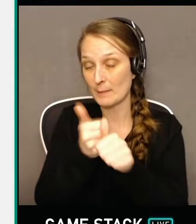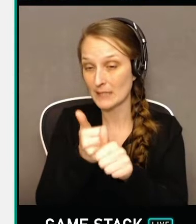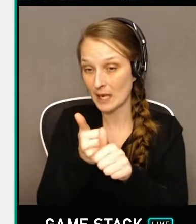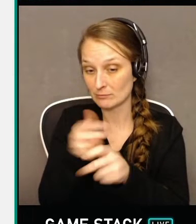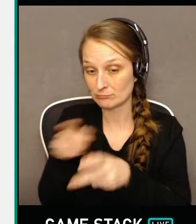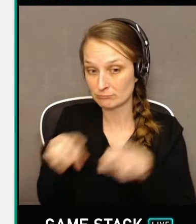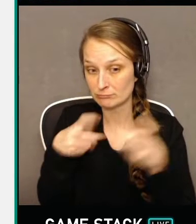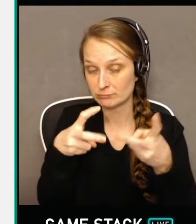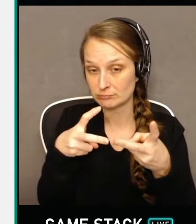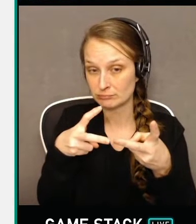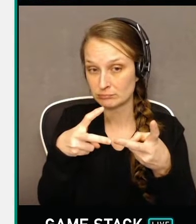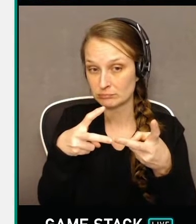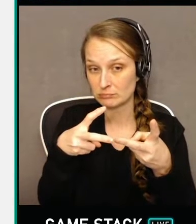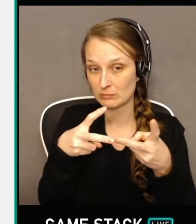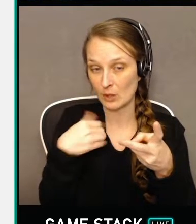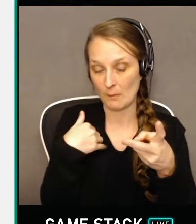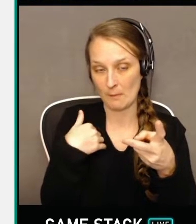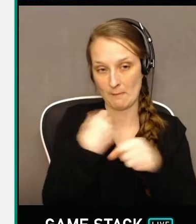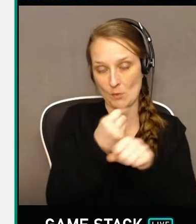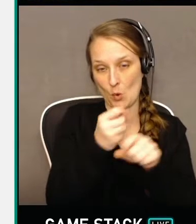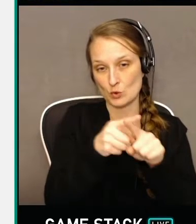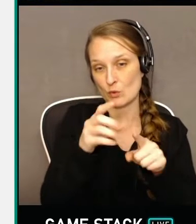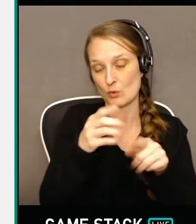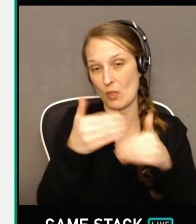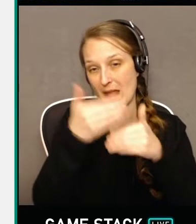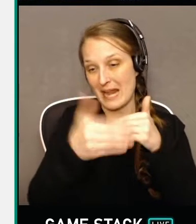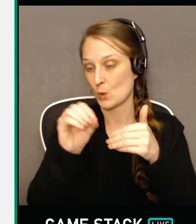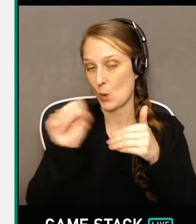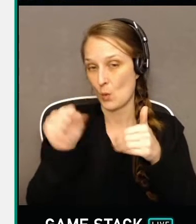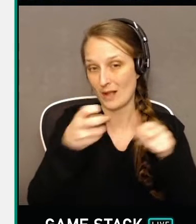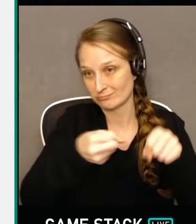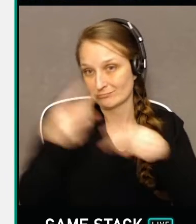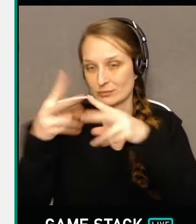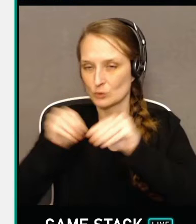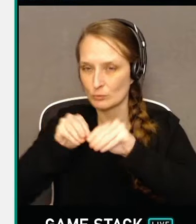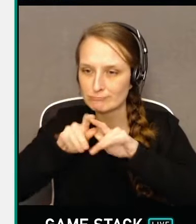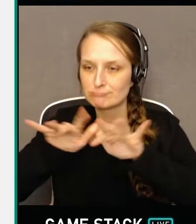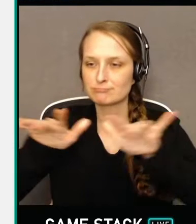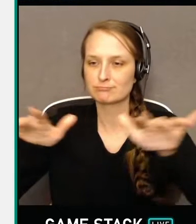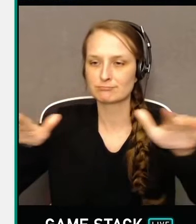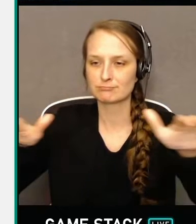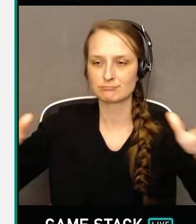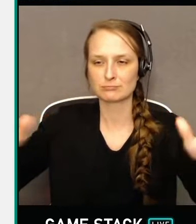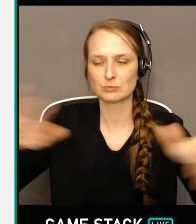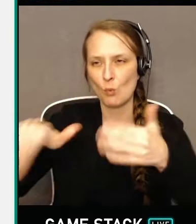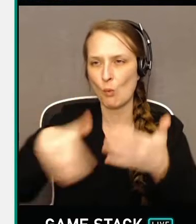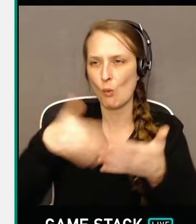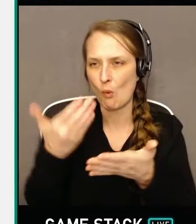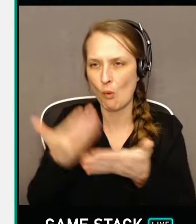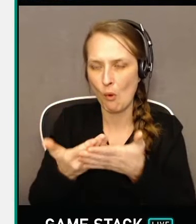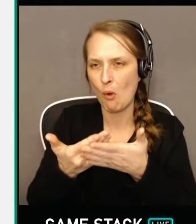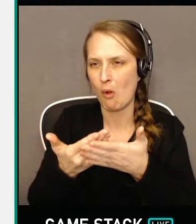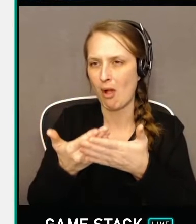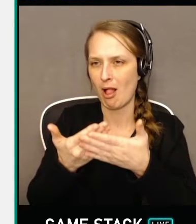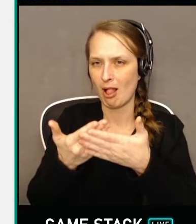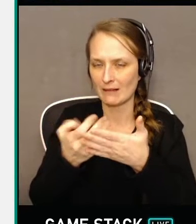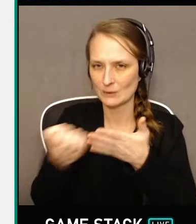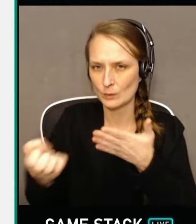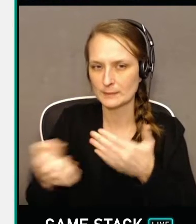to the next notice we ship out to Microsoft’s one billion plus Windows 10 devices, as you can see in this graph here.